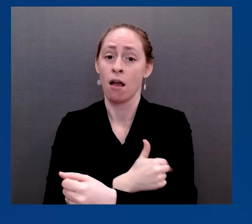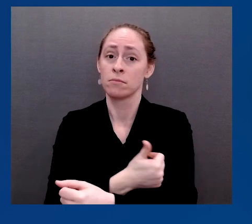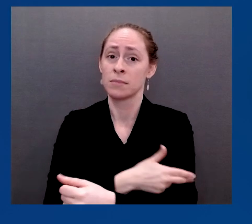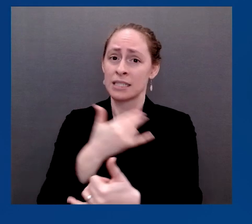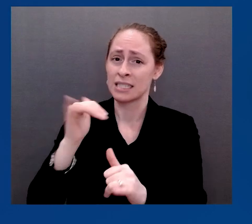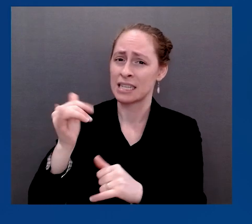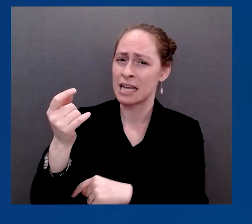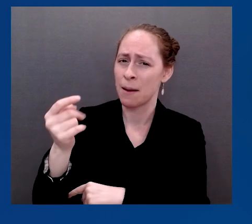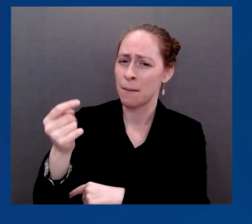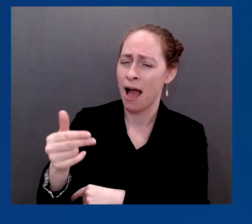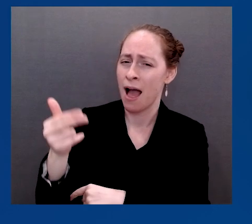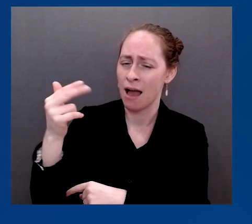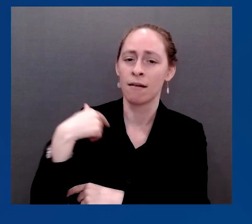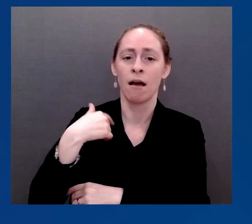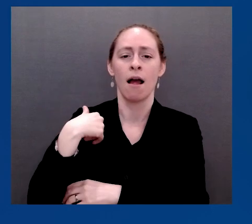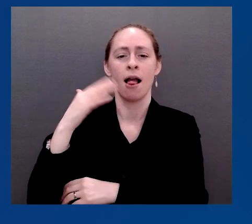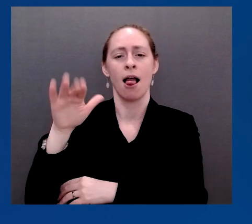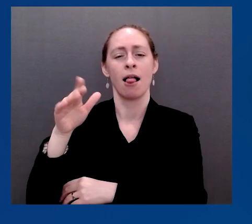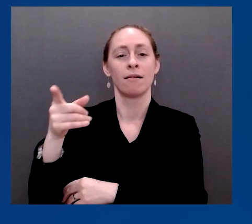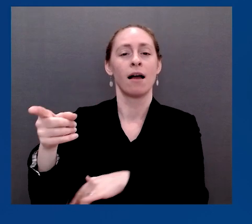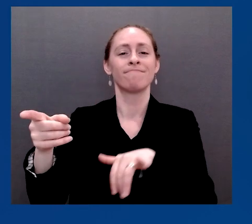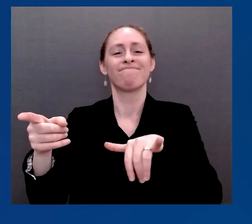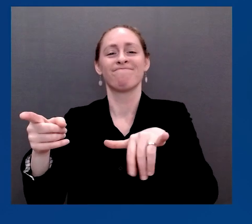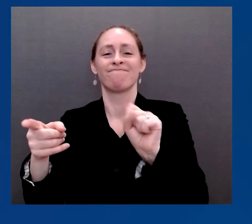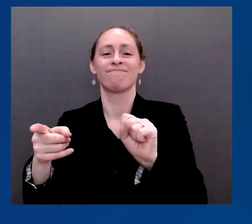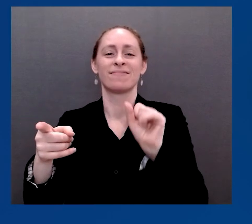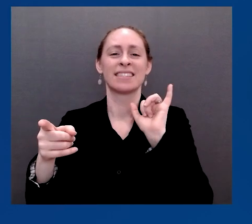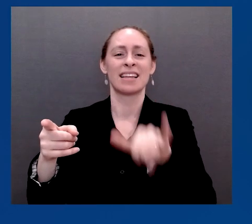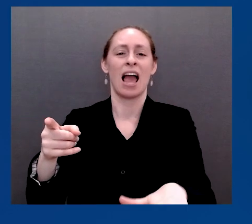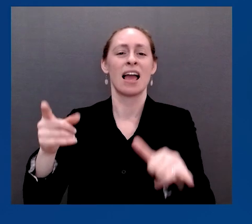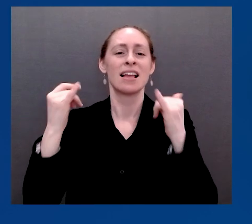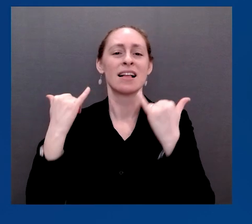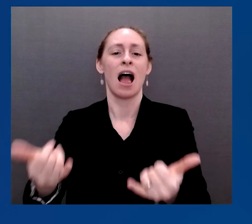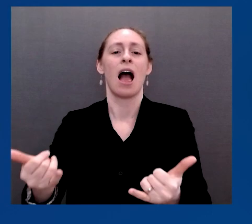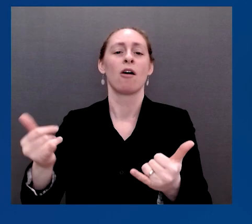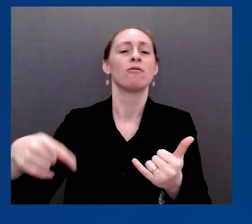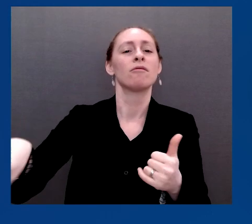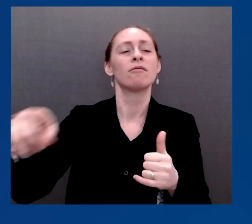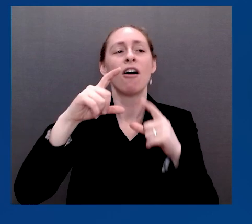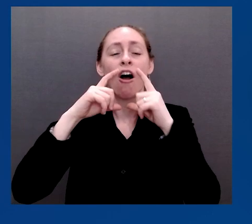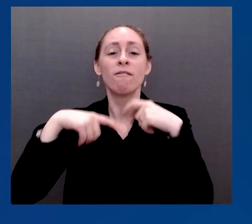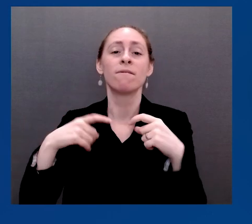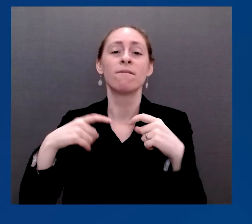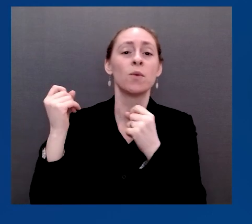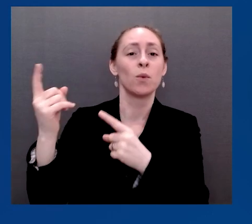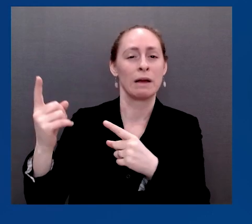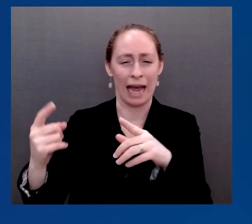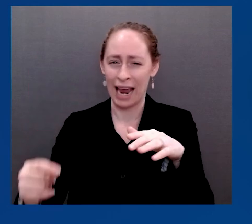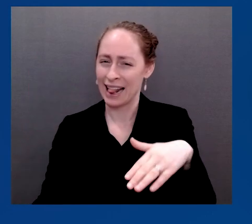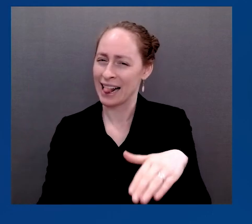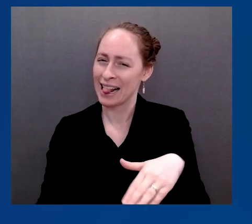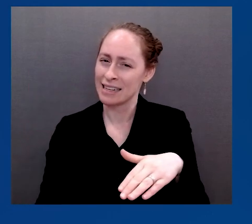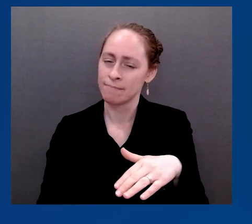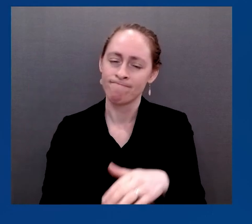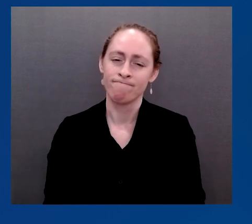Mr. Zients: Next question, please. Moderator: Let's go to Kristen Welker at NBC. The Press: Hi, everyone.